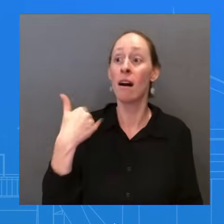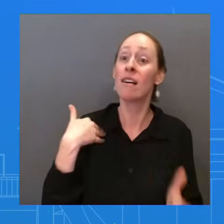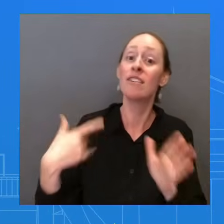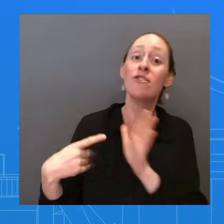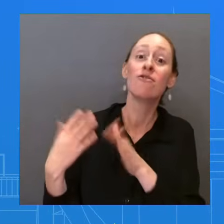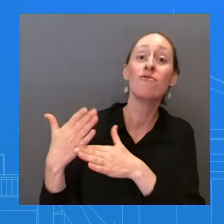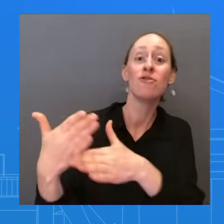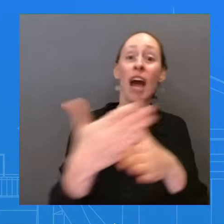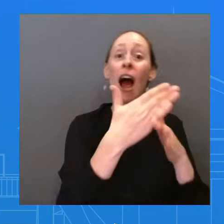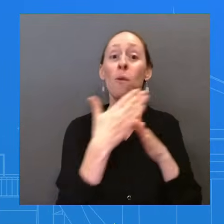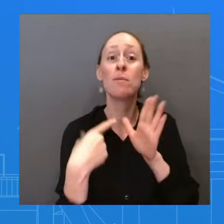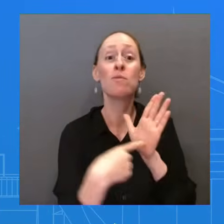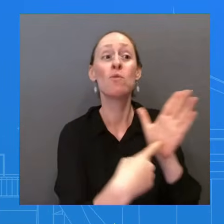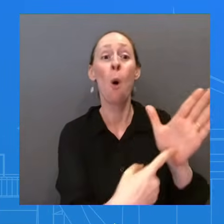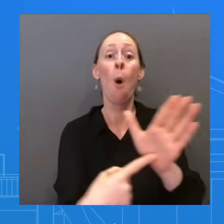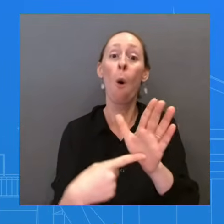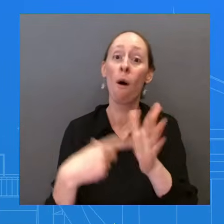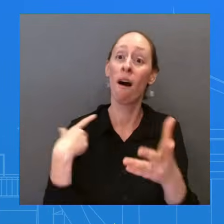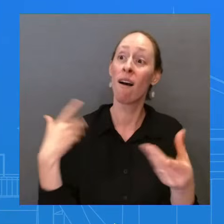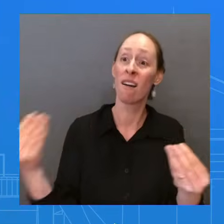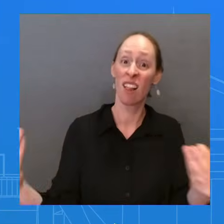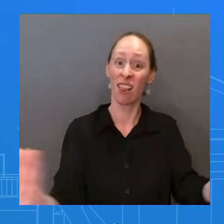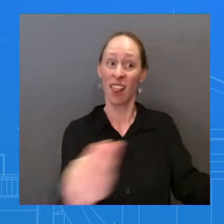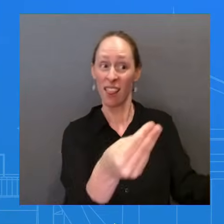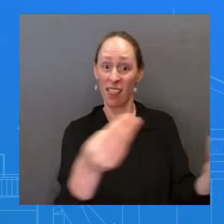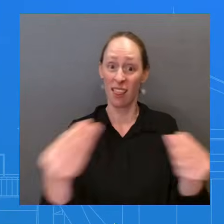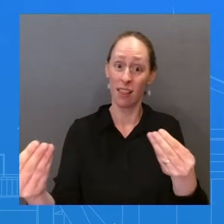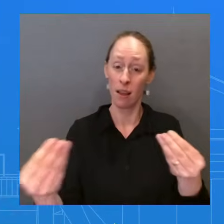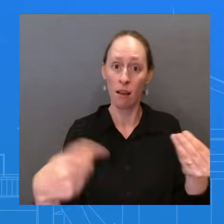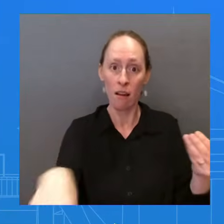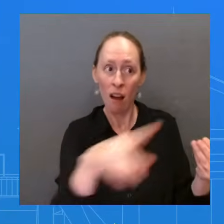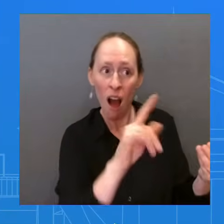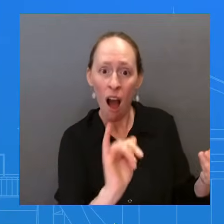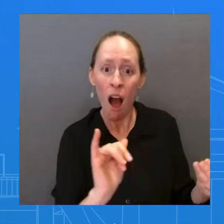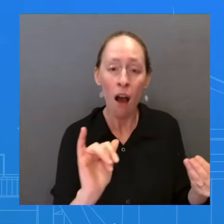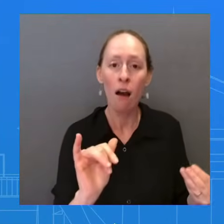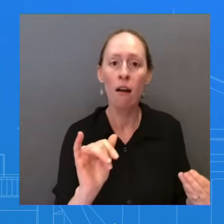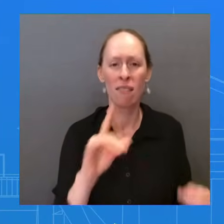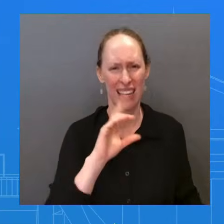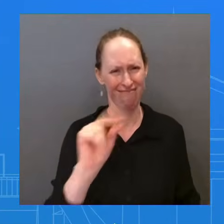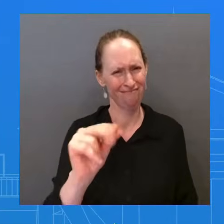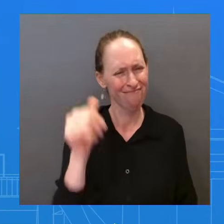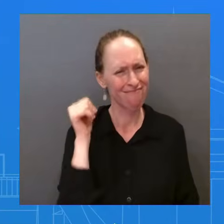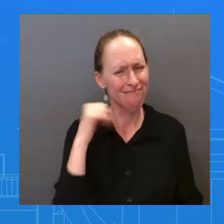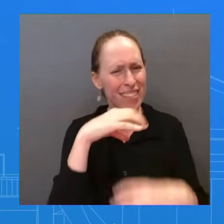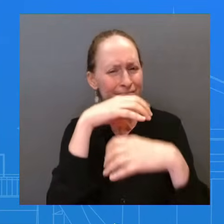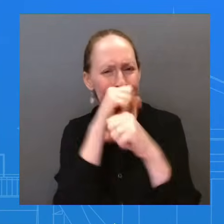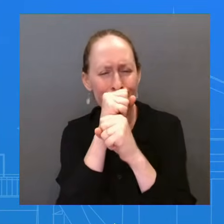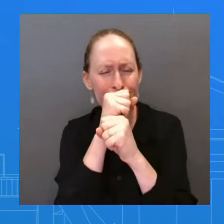This was a capability -- a surveillance capability that we certainly knew and were tracking that the Chinese